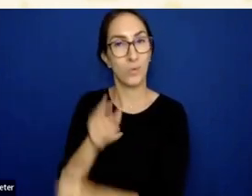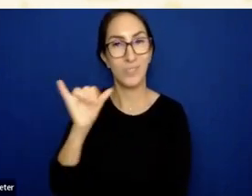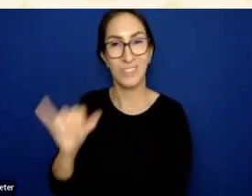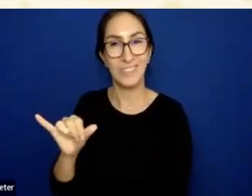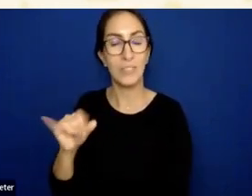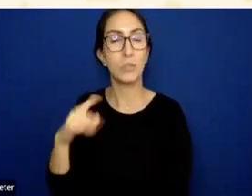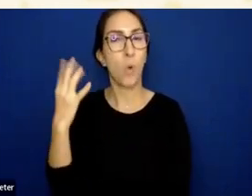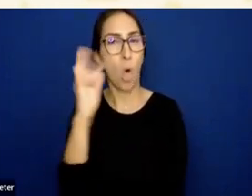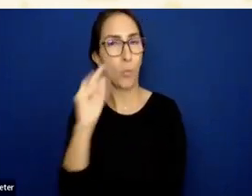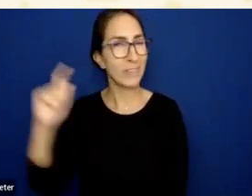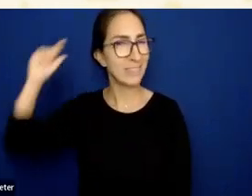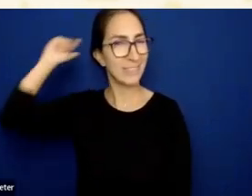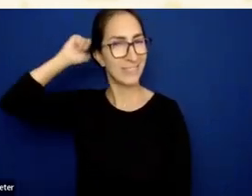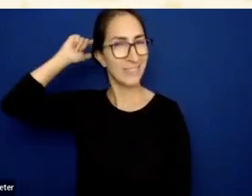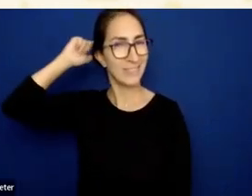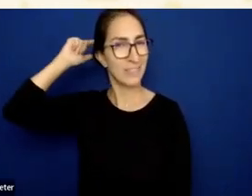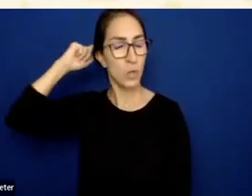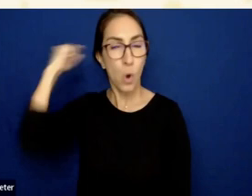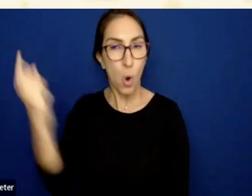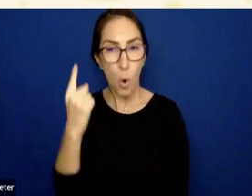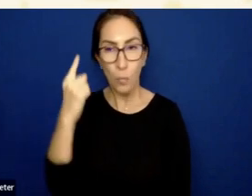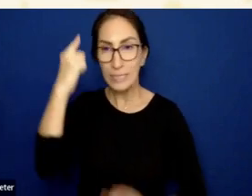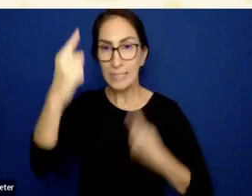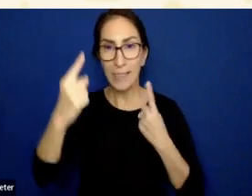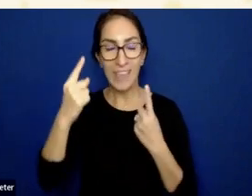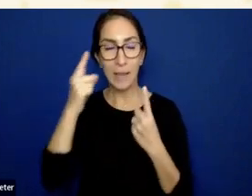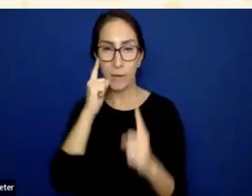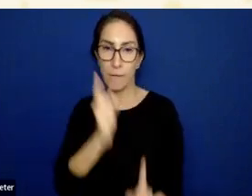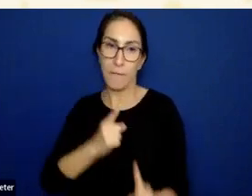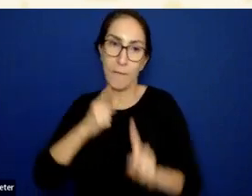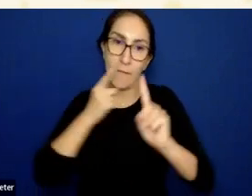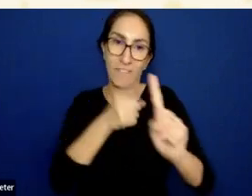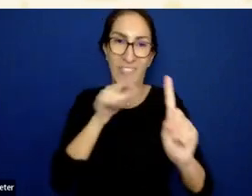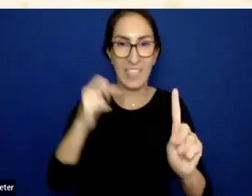But always think about, What is the purpose of the visualization?